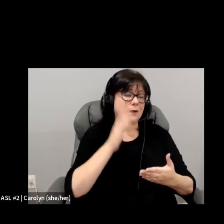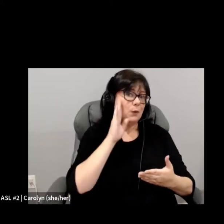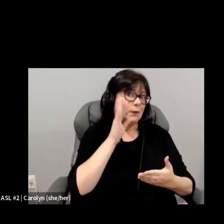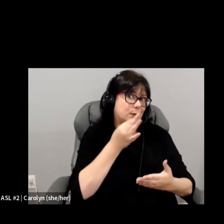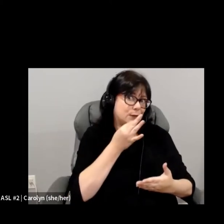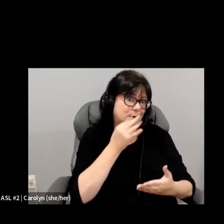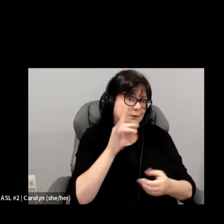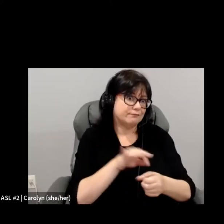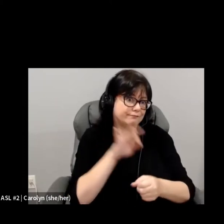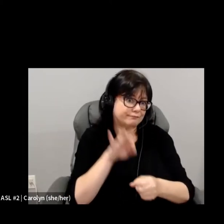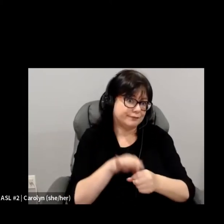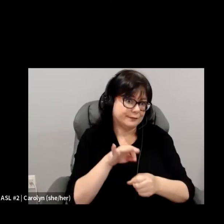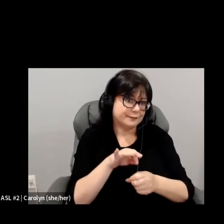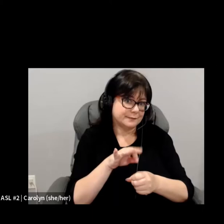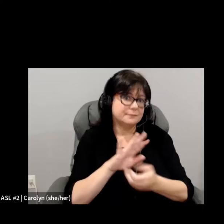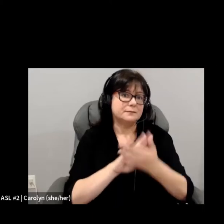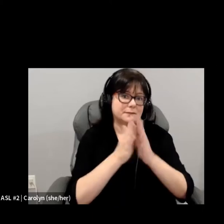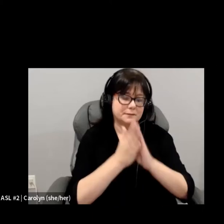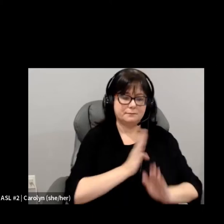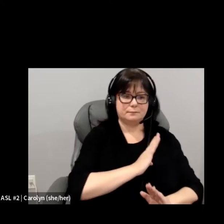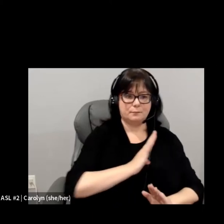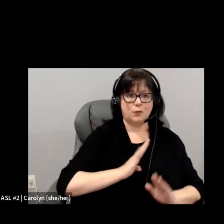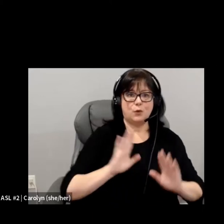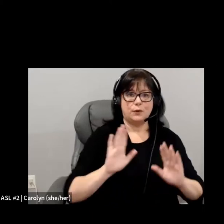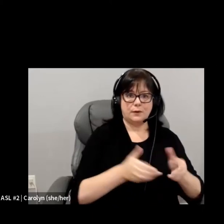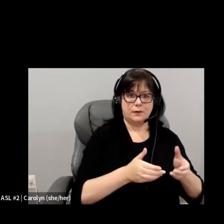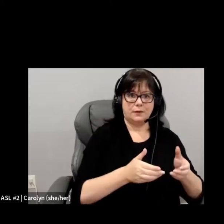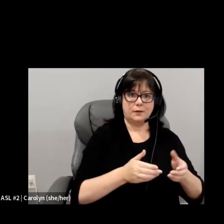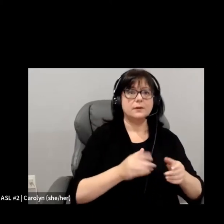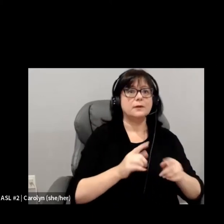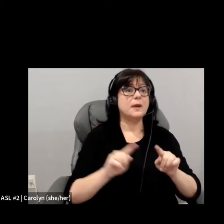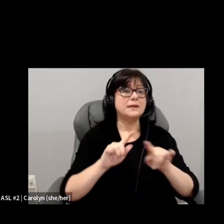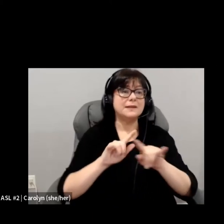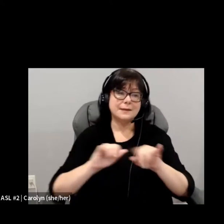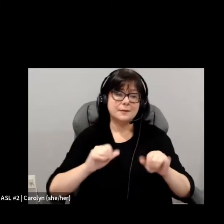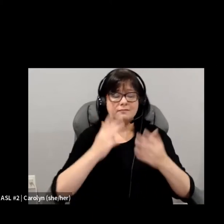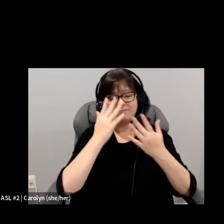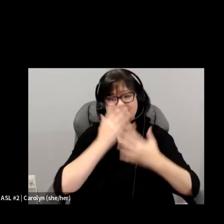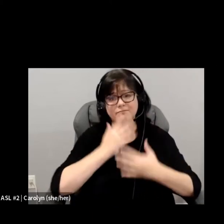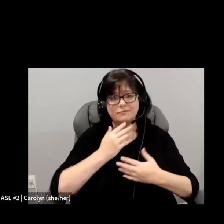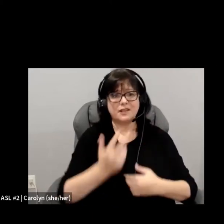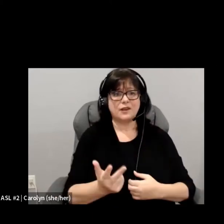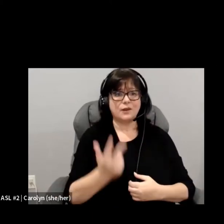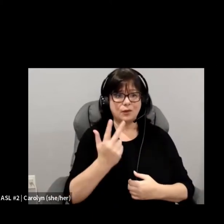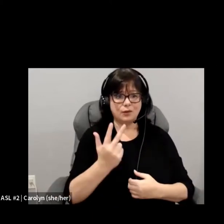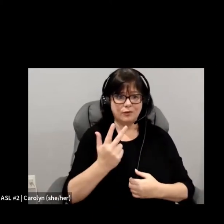AT THE SAME TIME, WE ARE SAD TO SEE THREE OF OUR COLLEAGUES RETIRE.